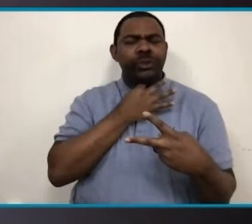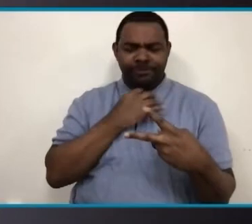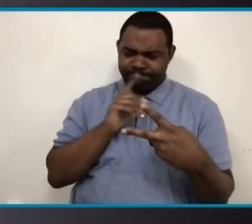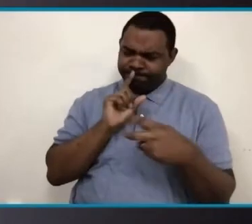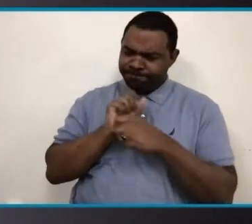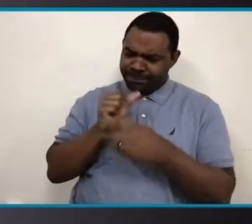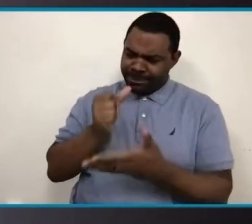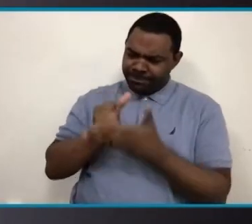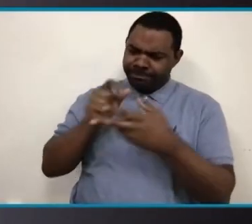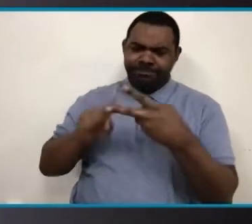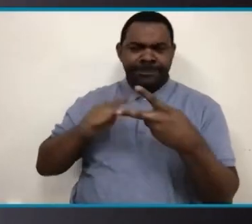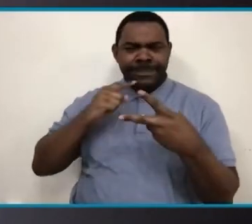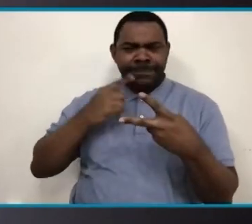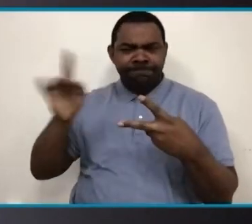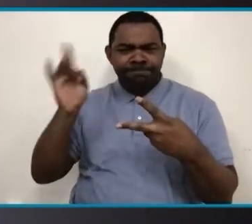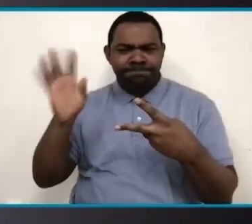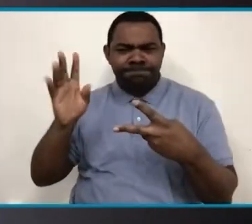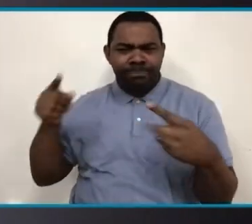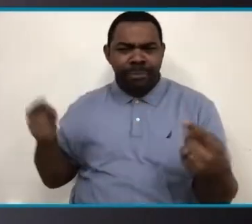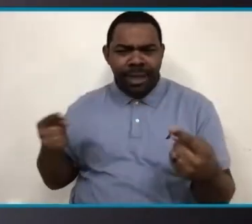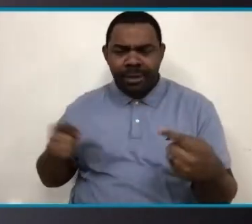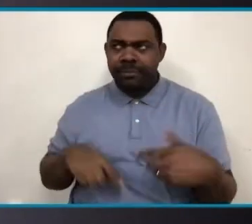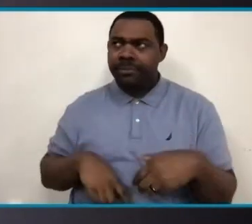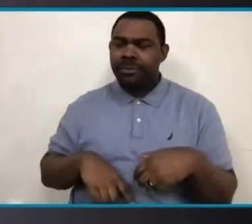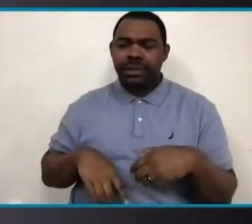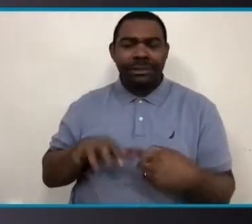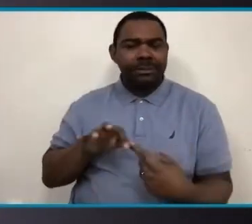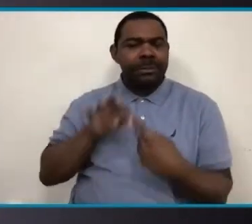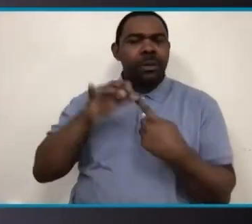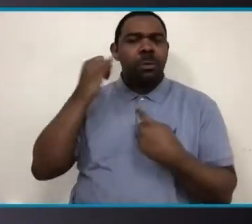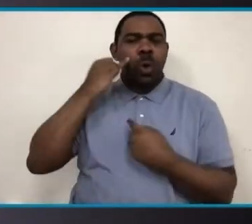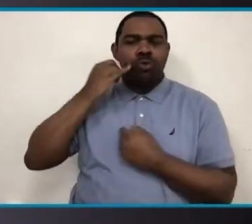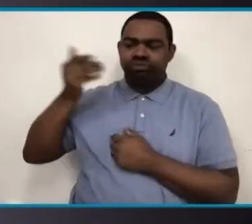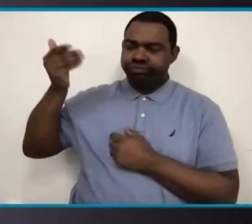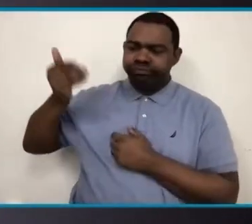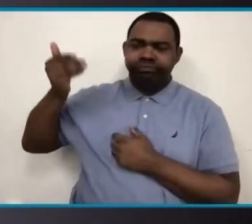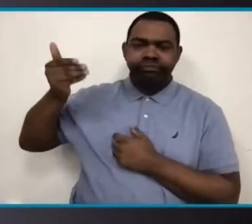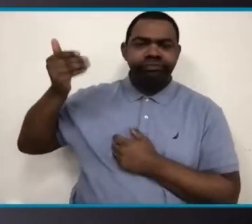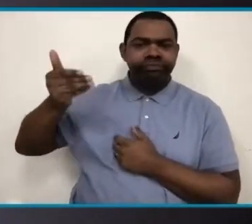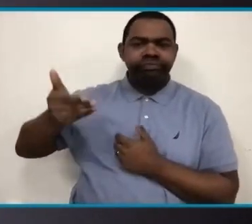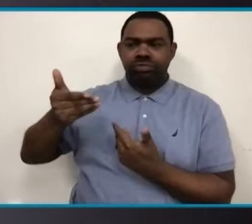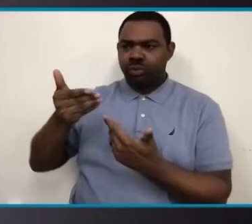regularly and becomes a tool for the veteran to access when needed.